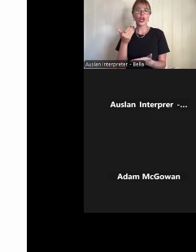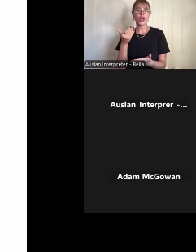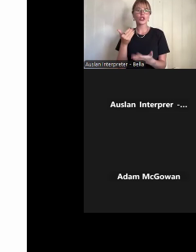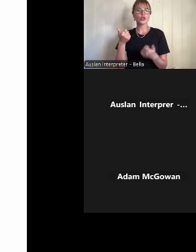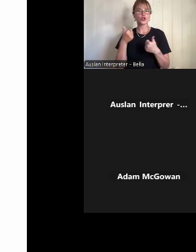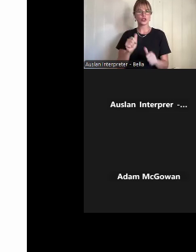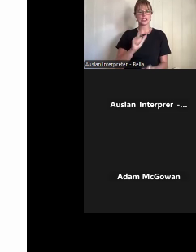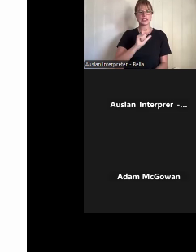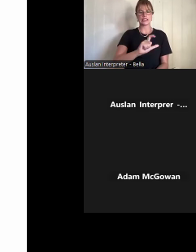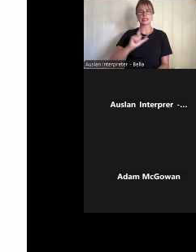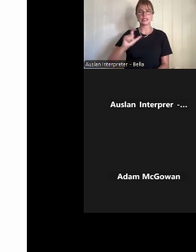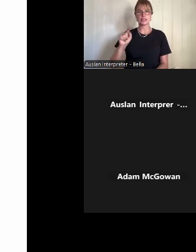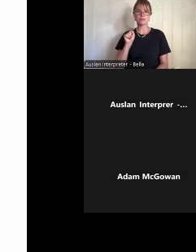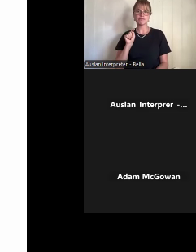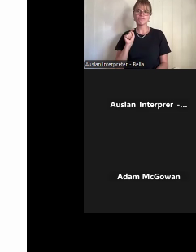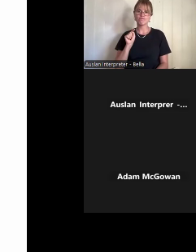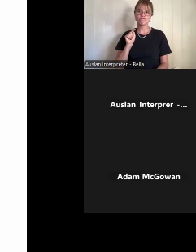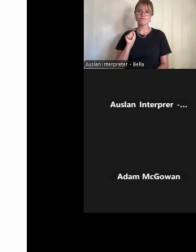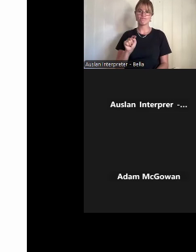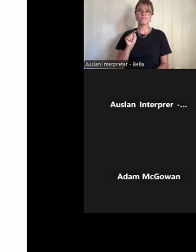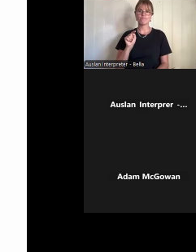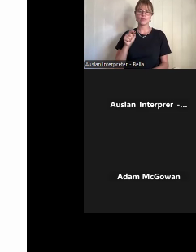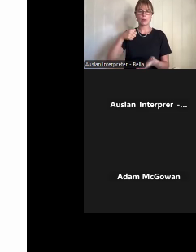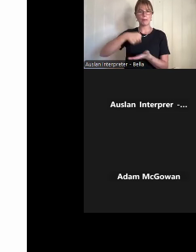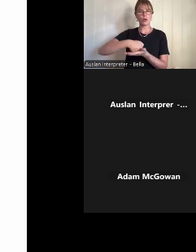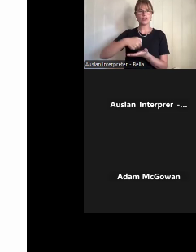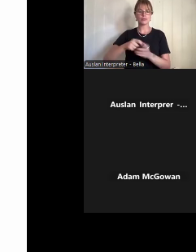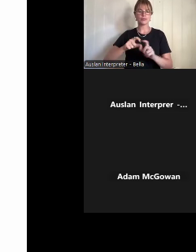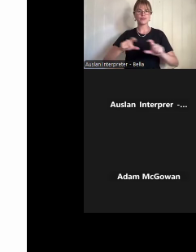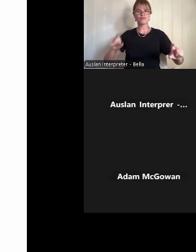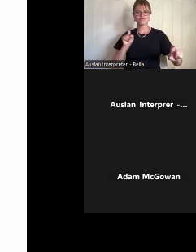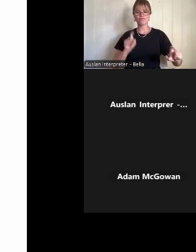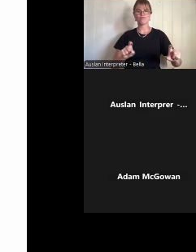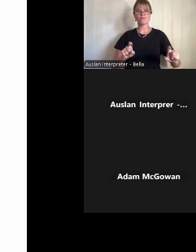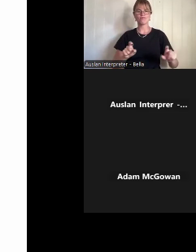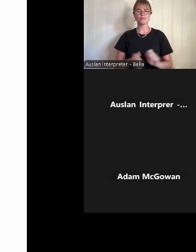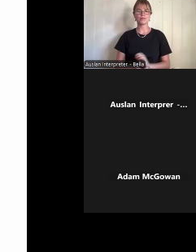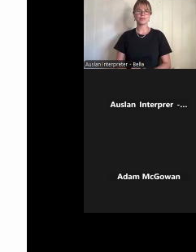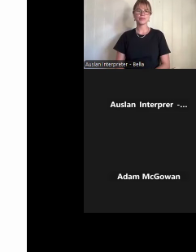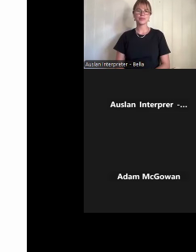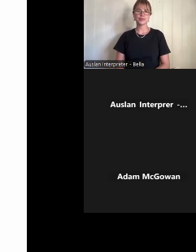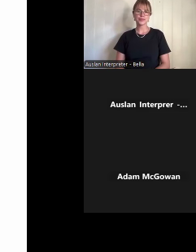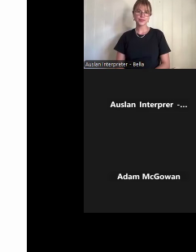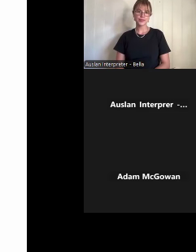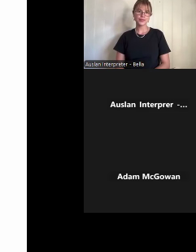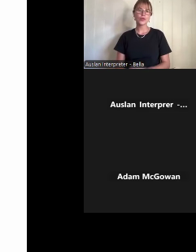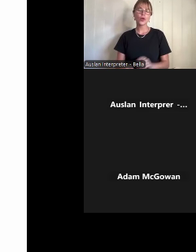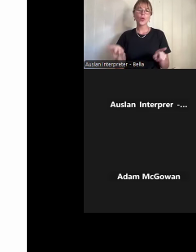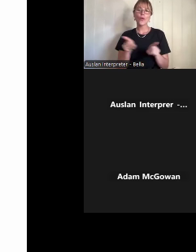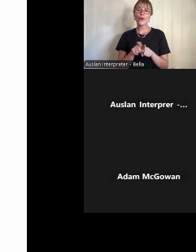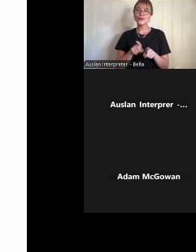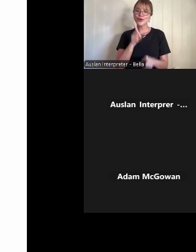the cc button in the bottom of your Zoom screen in your Zoom menu. You can also ask questions at any